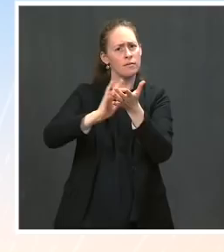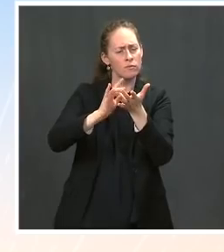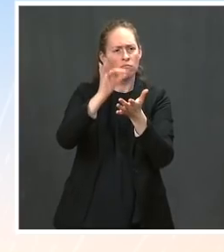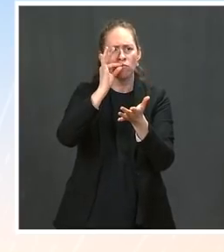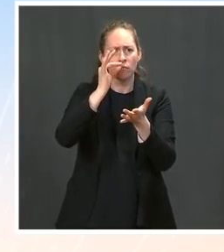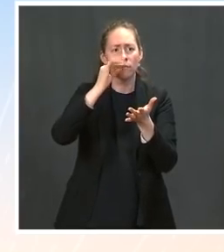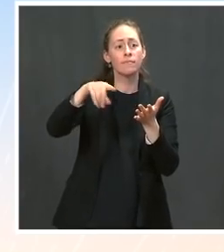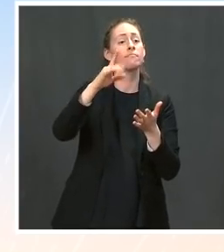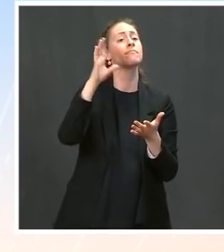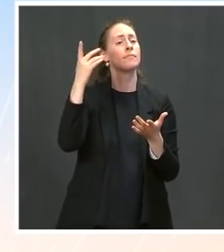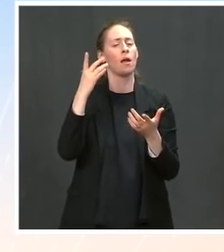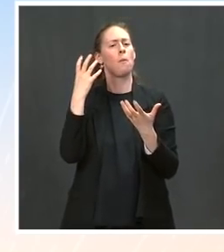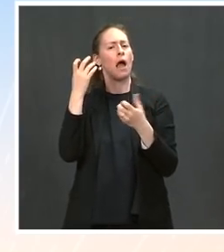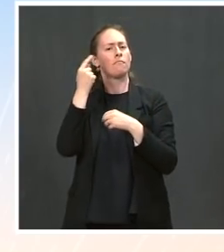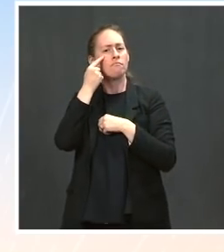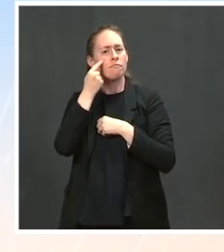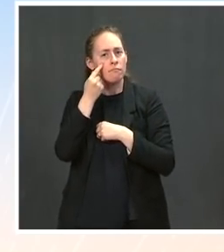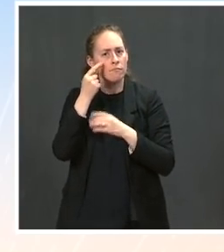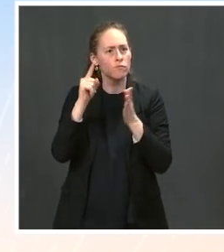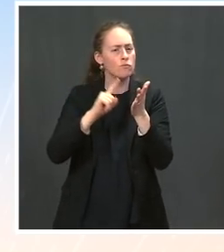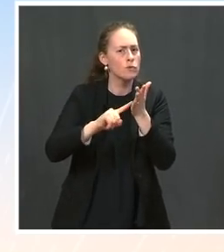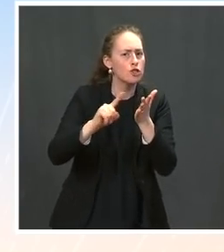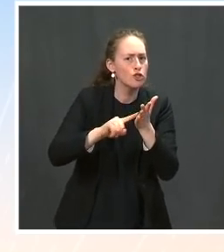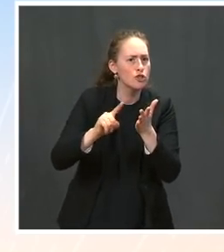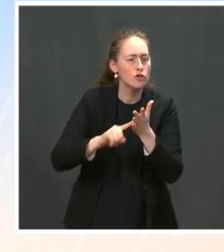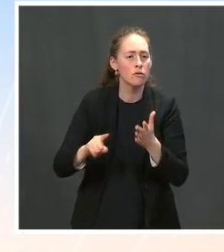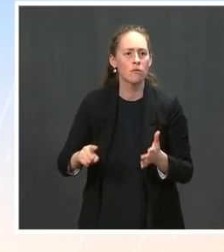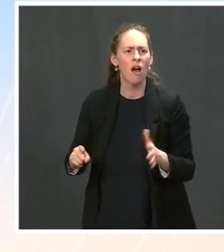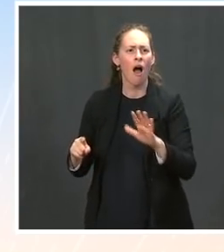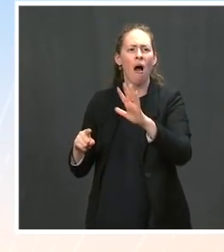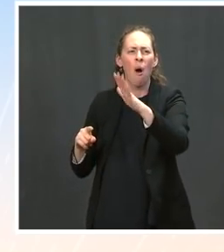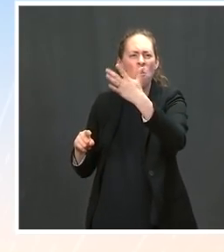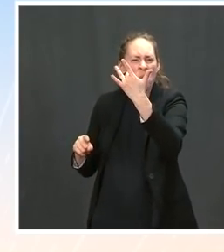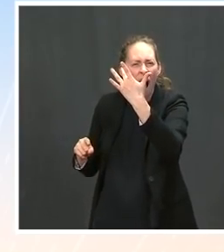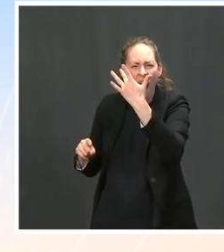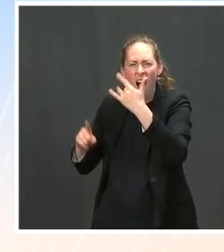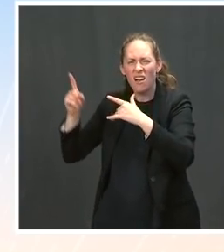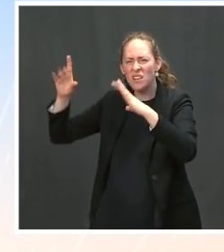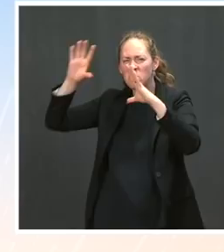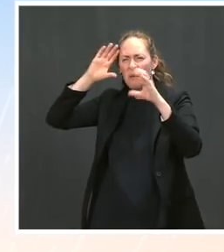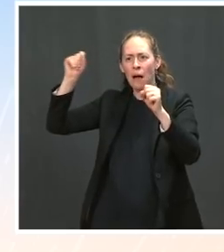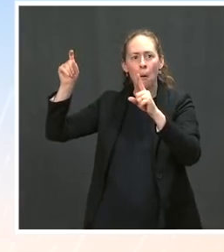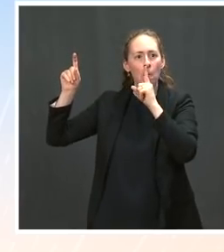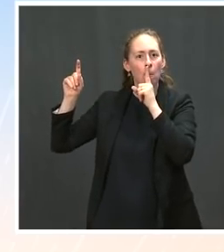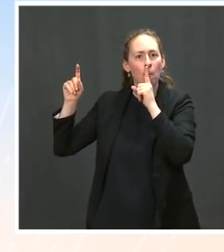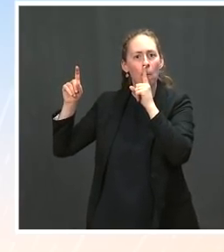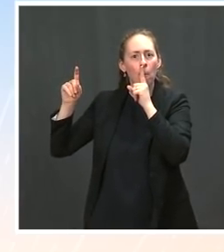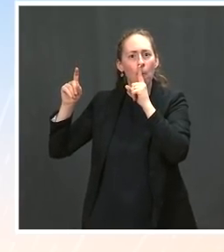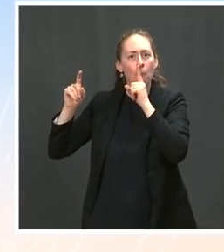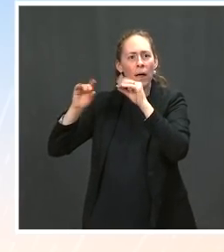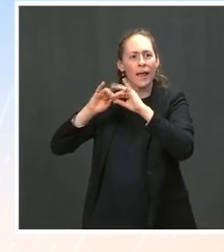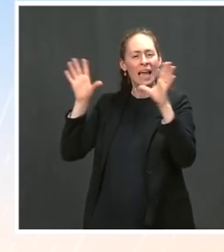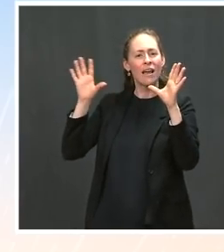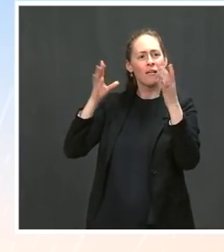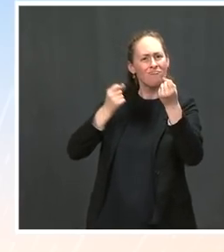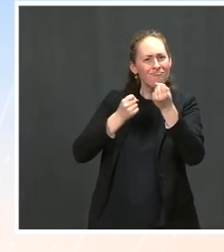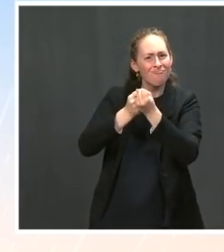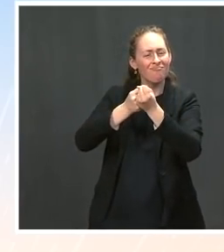The Press: But right now he's still reluctant to -- why is he still reluctant to support legalization, despite the movement that's happening towards it?